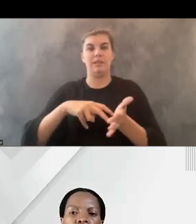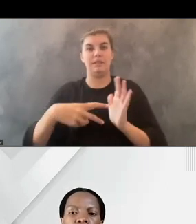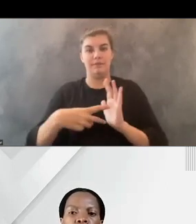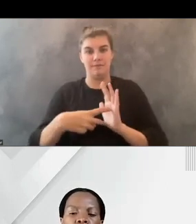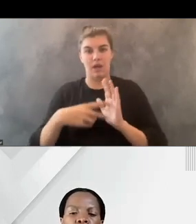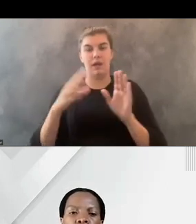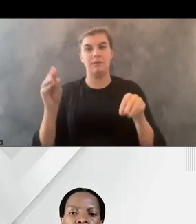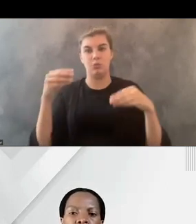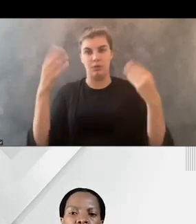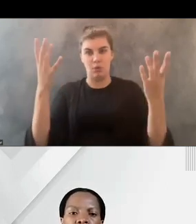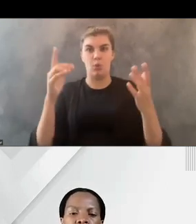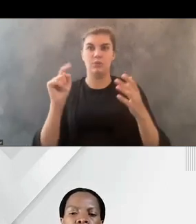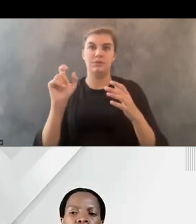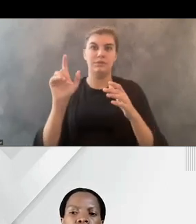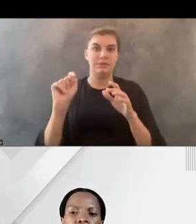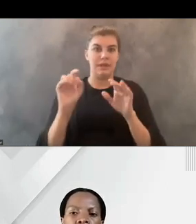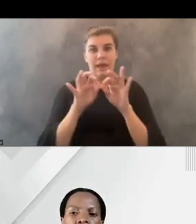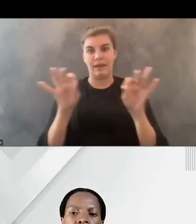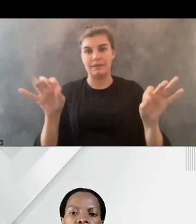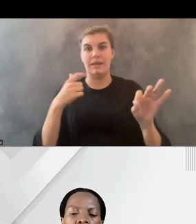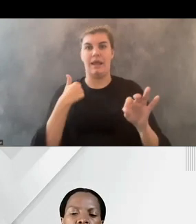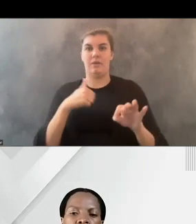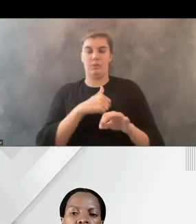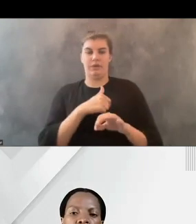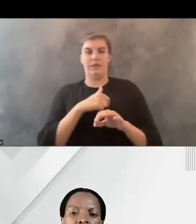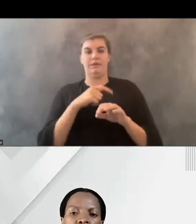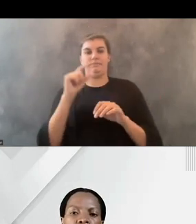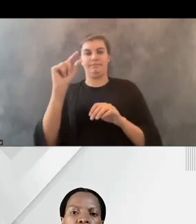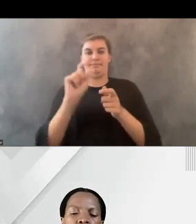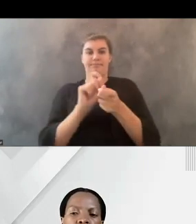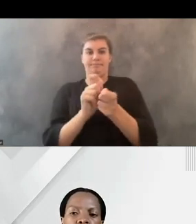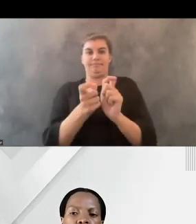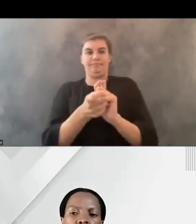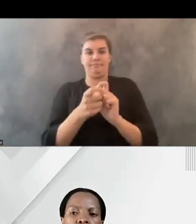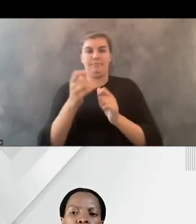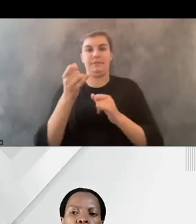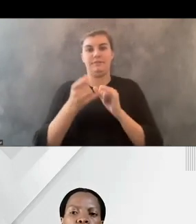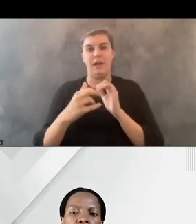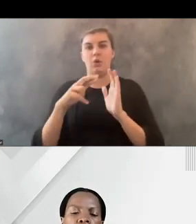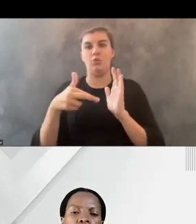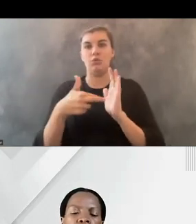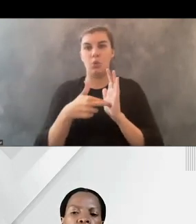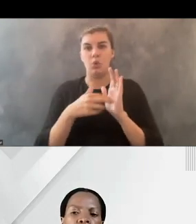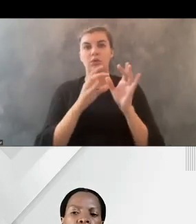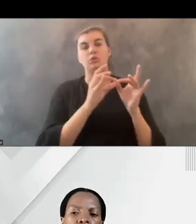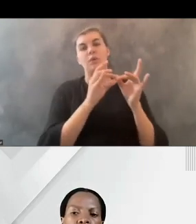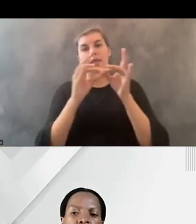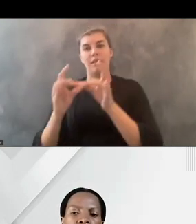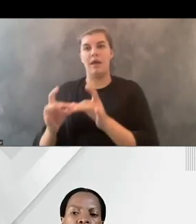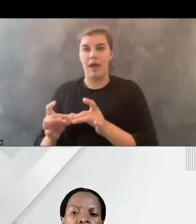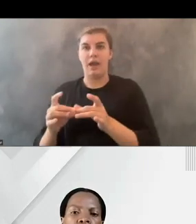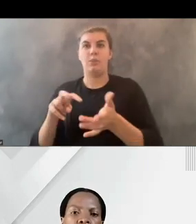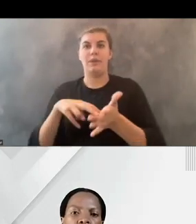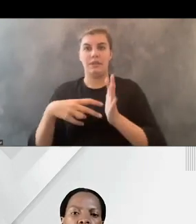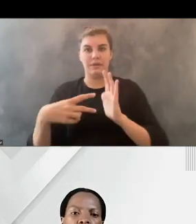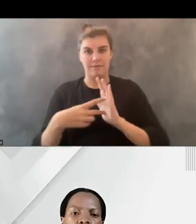in the proposed text, and slightly edited in final rule, to align with the way it's defined in ADAAG.